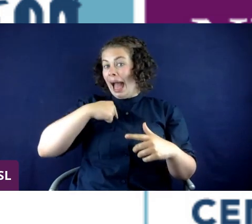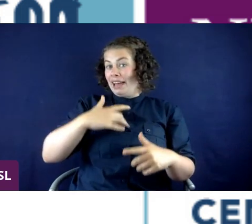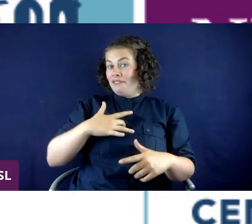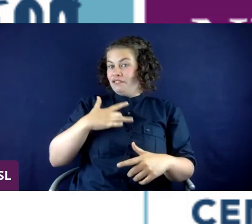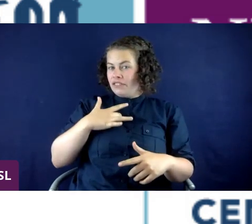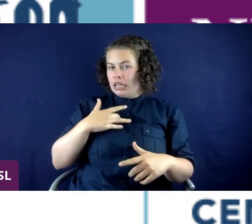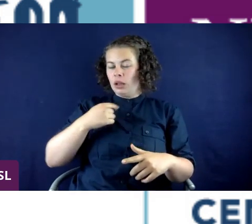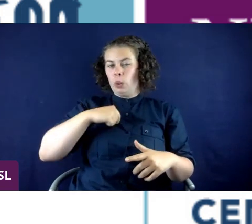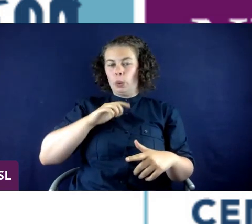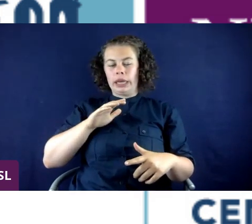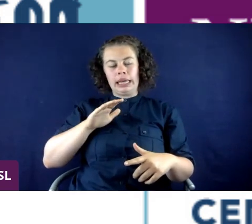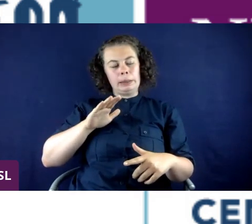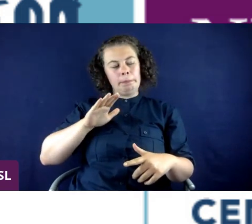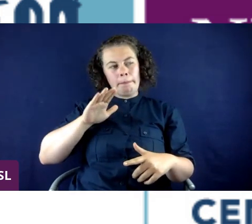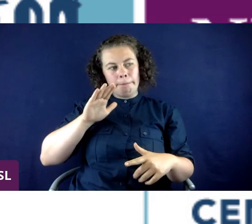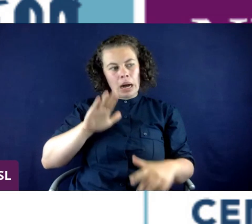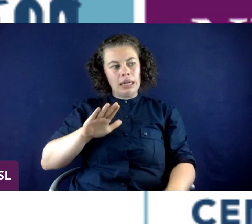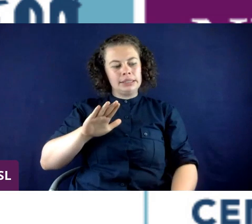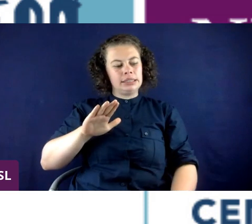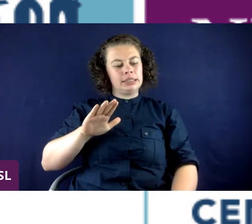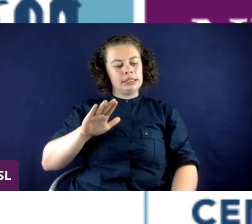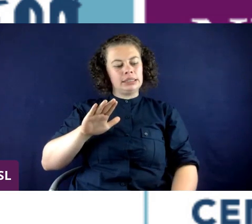in what we require